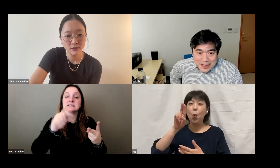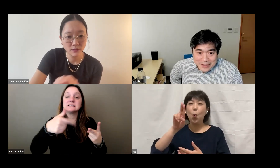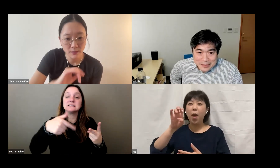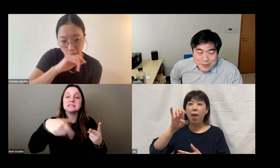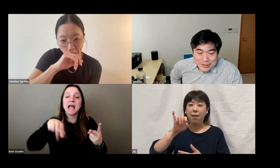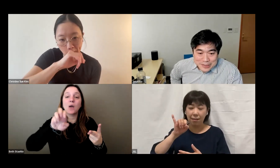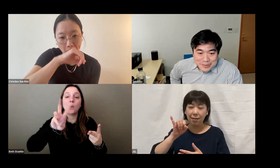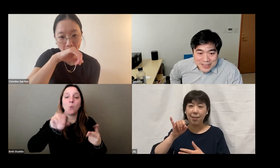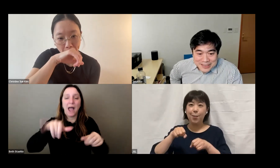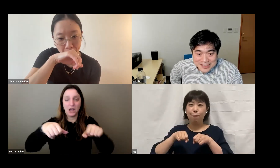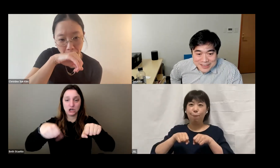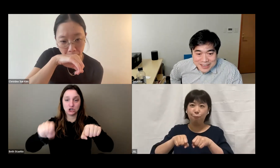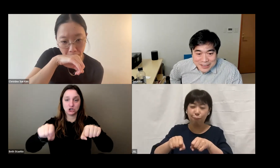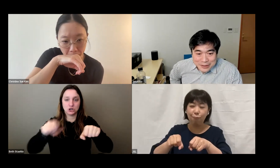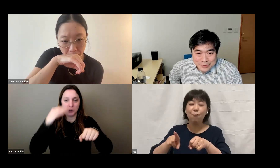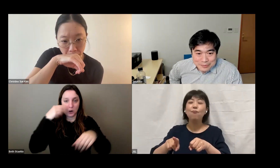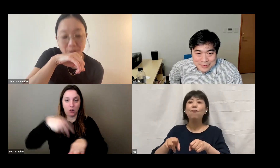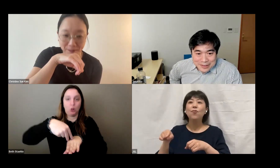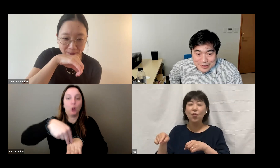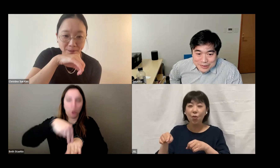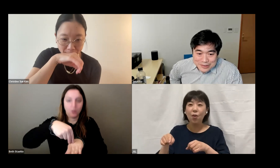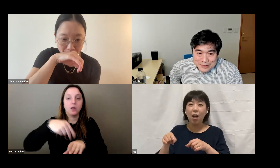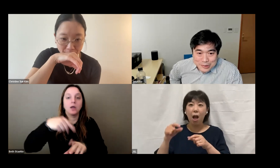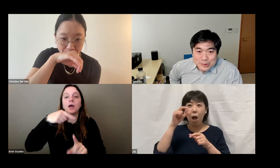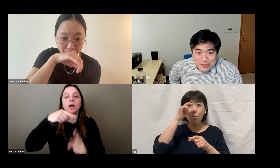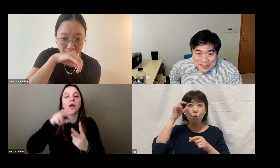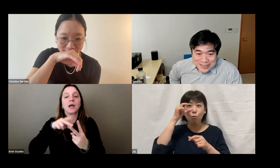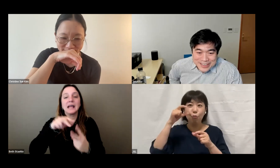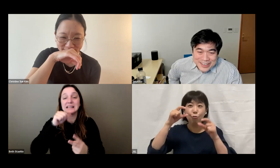I think partially because they don't look cool, you know?